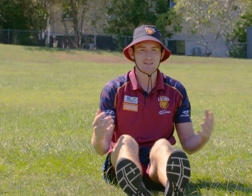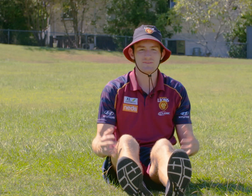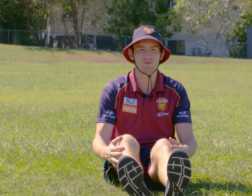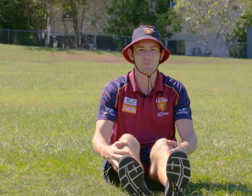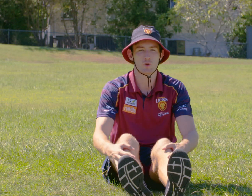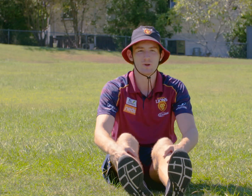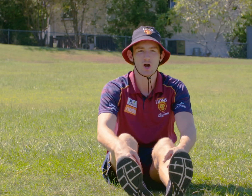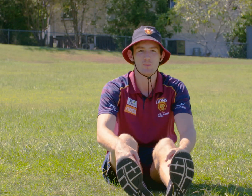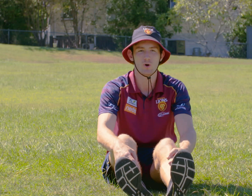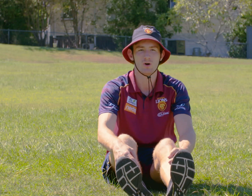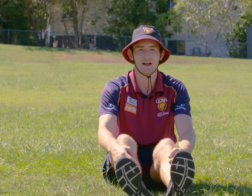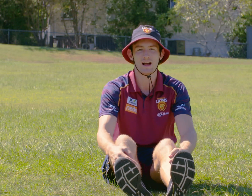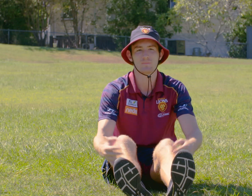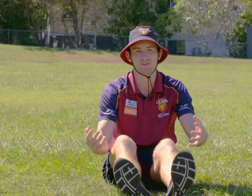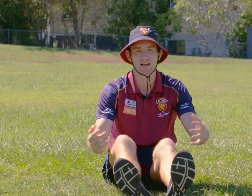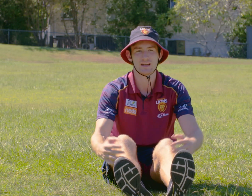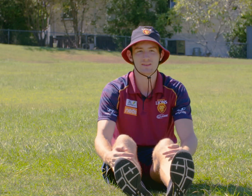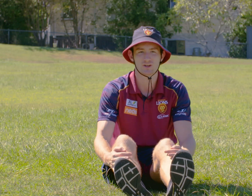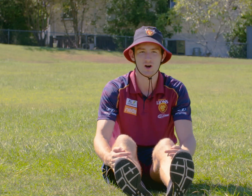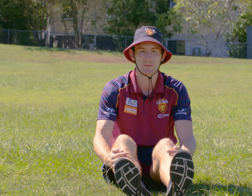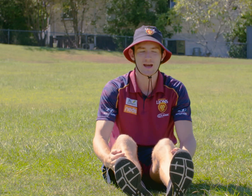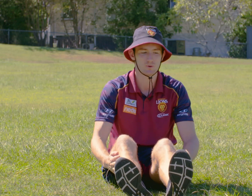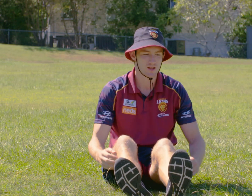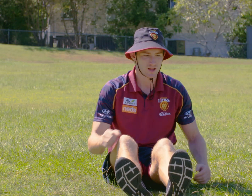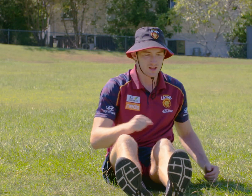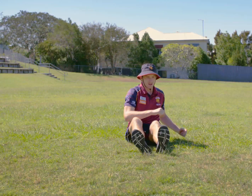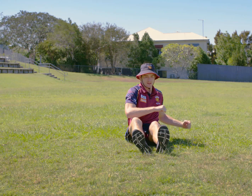Say if you've got a broom at home, or if you're lucky and have a kayak paddle,